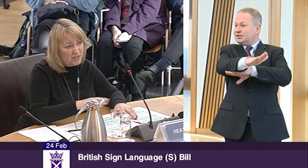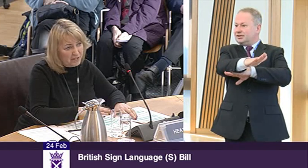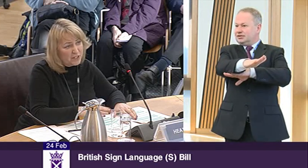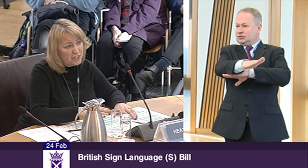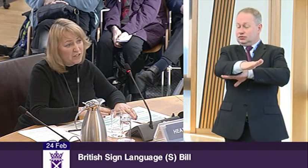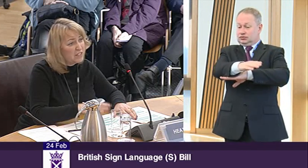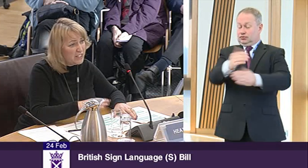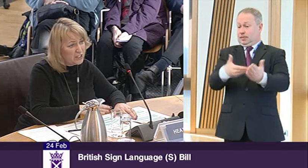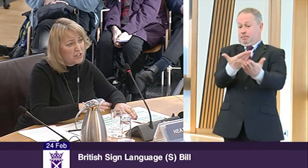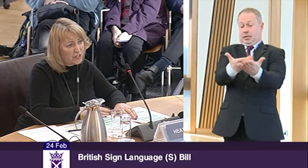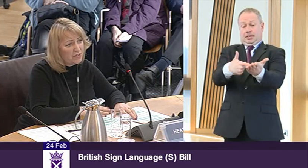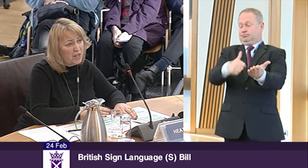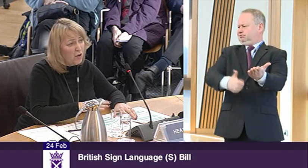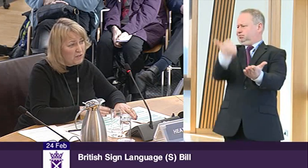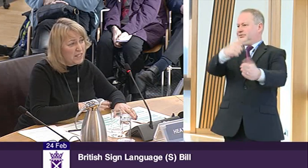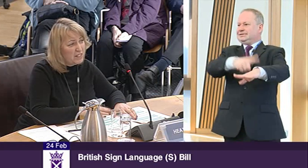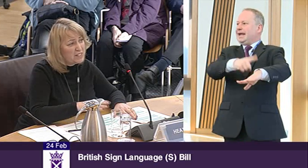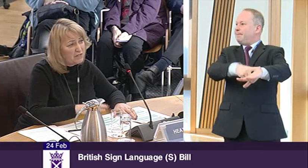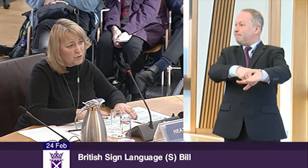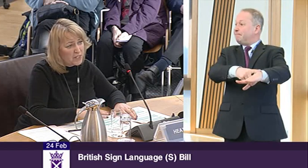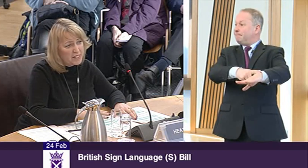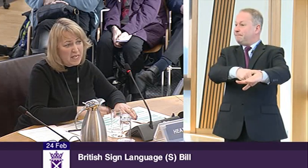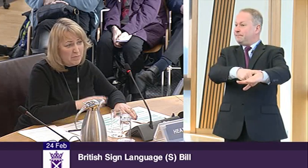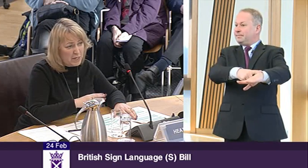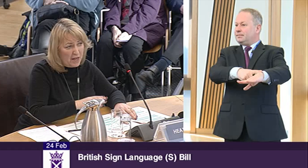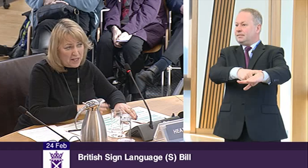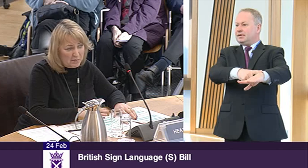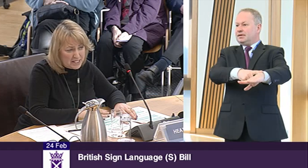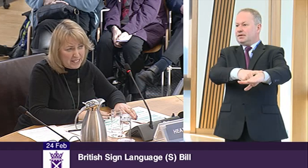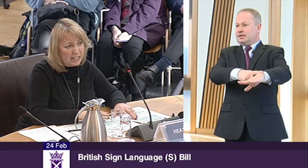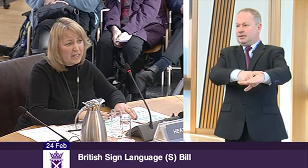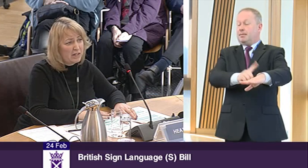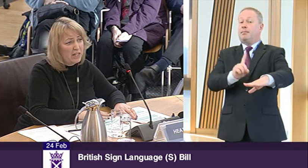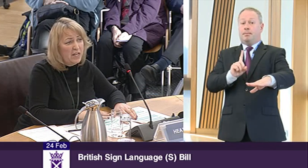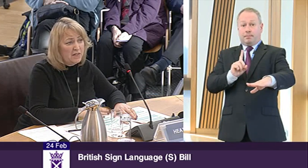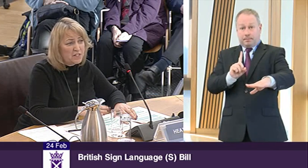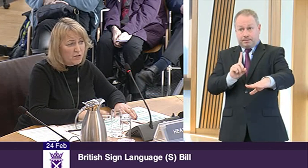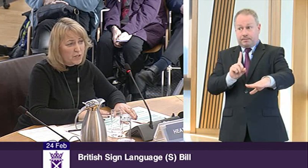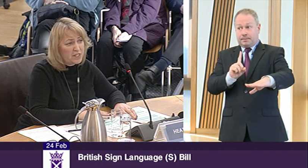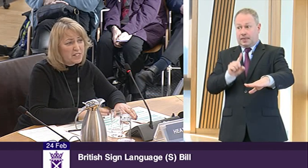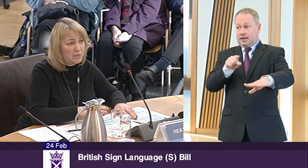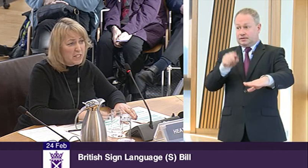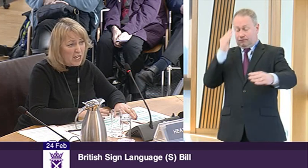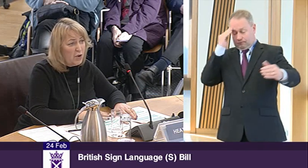The timing of the bill is very good in relation to other areas of focus, in particular the